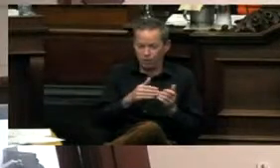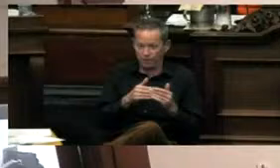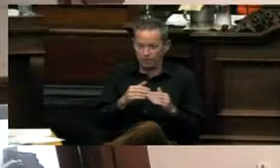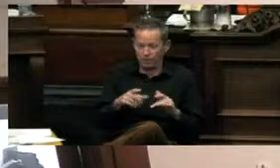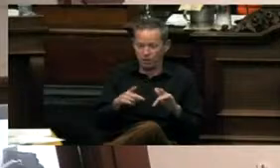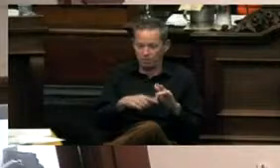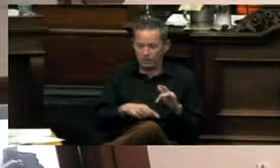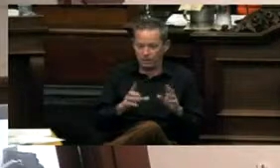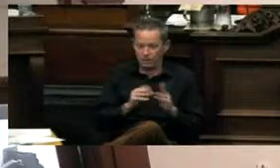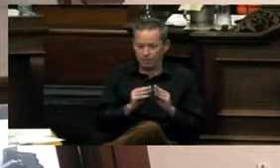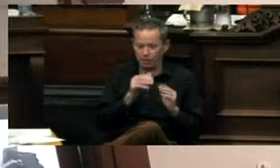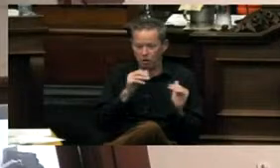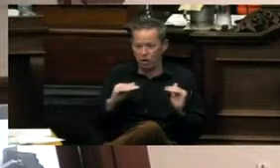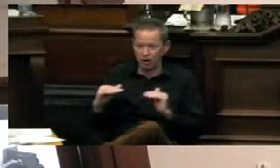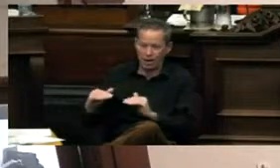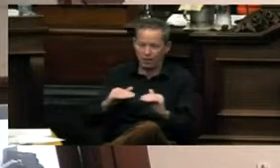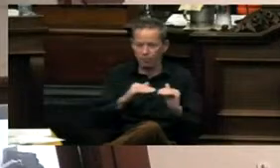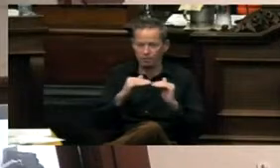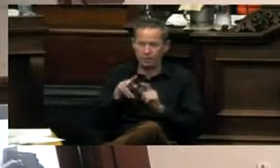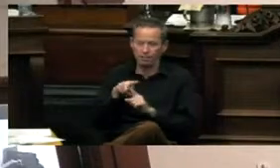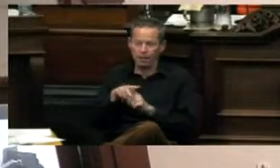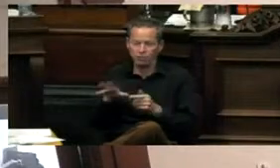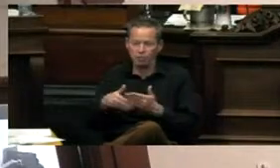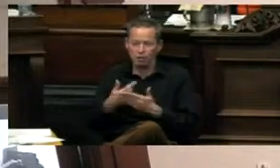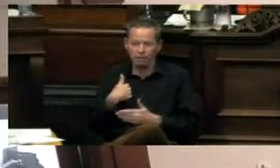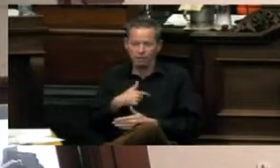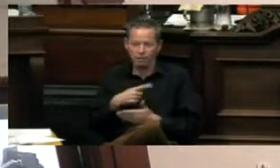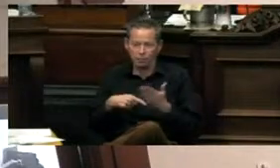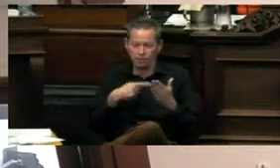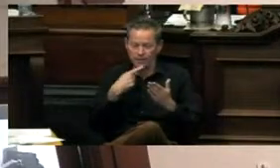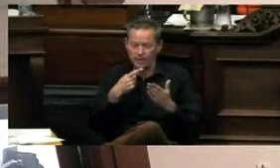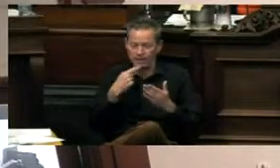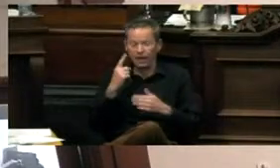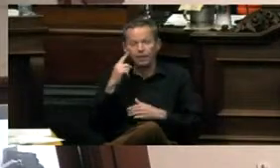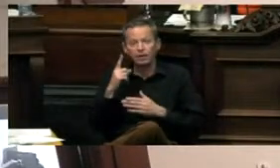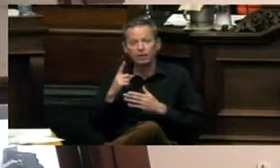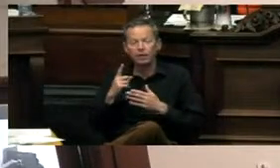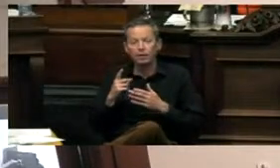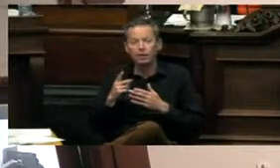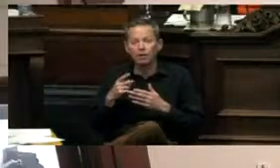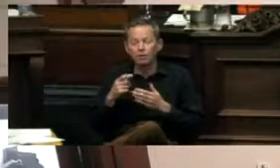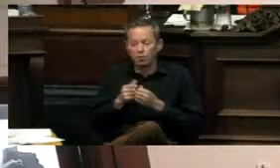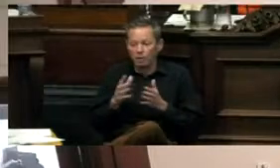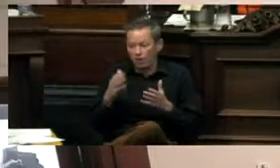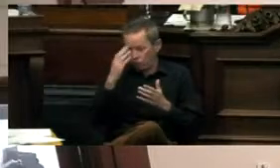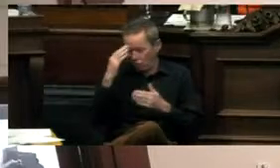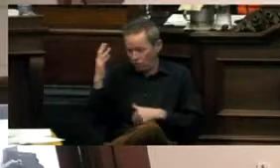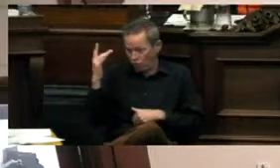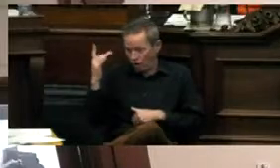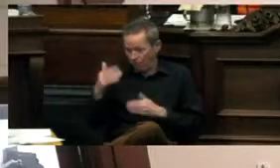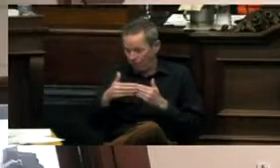I'm seeing be applied to whoever is going to miss the meeting are